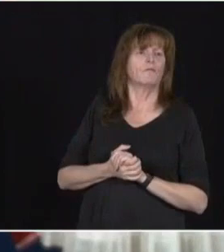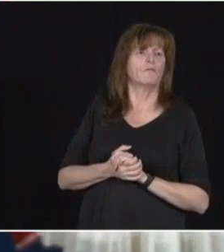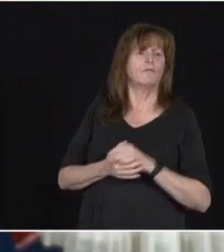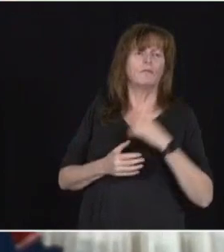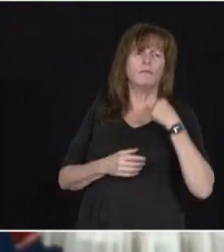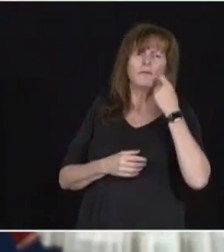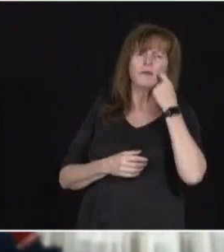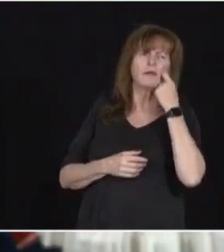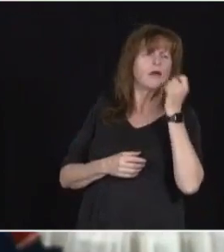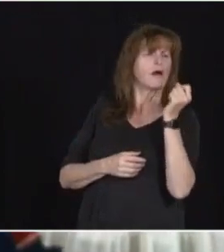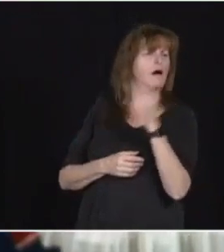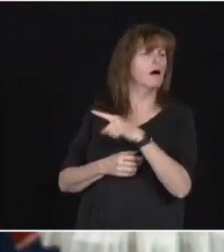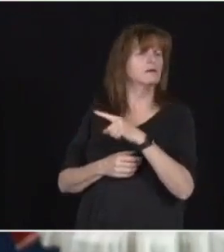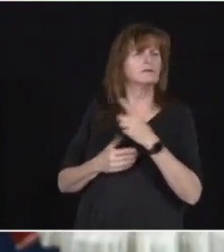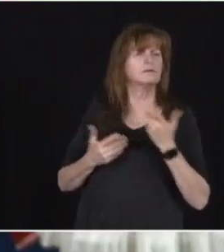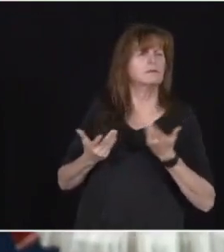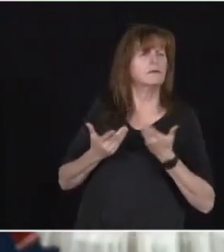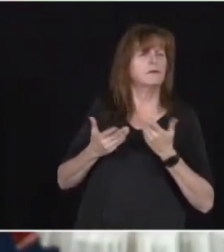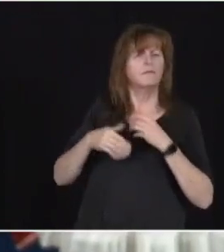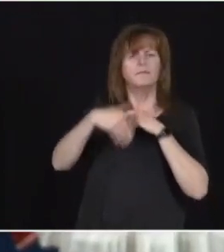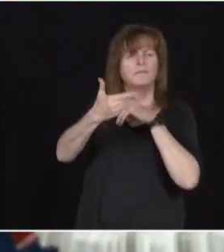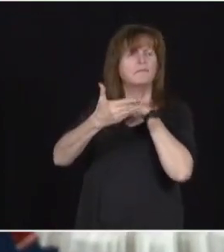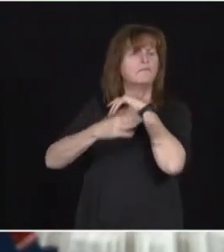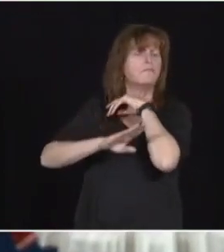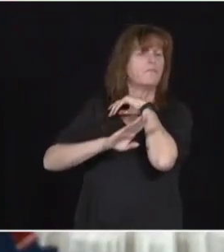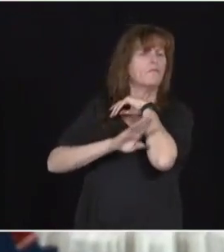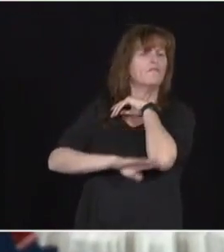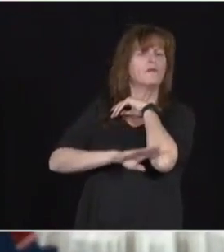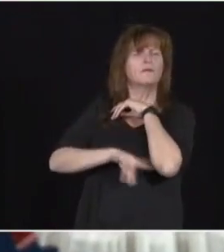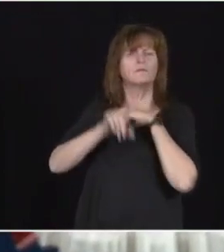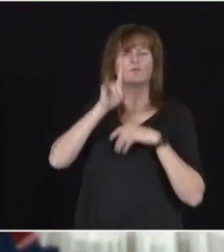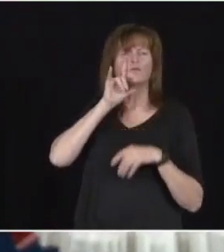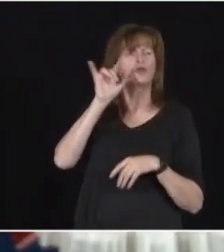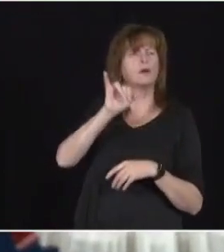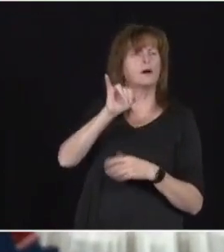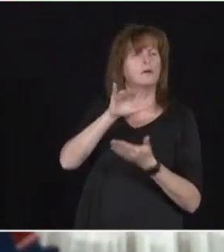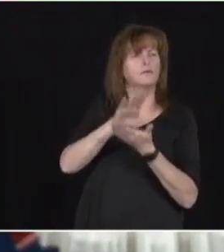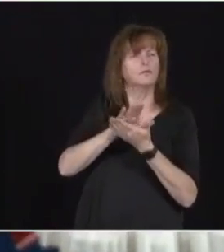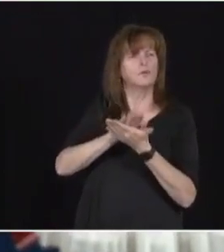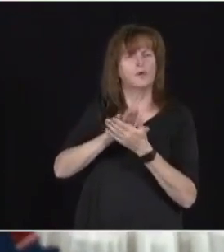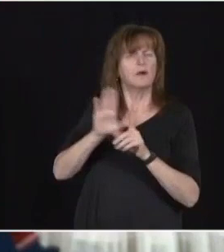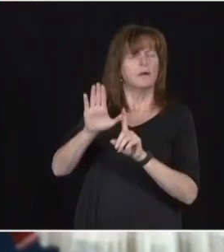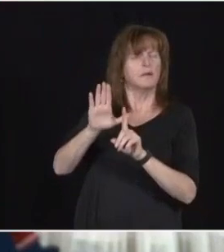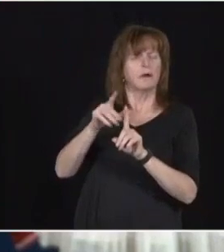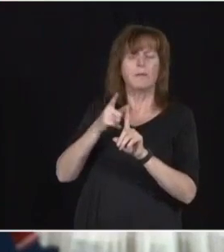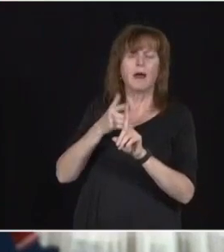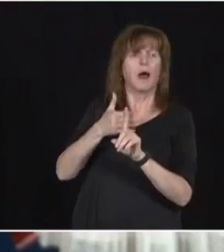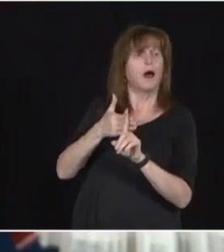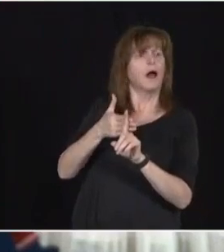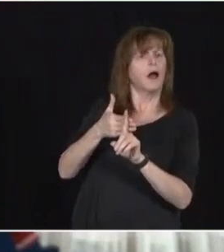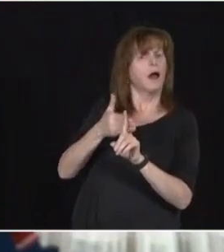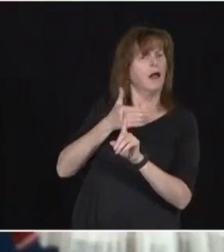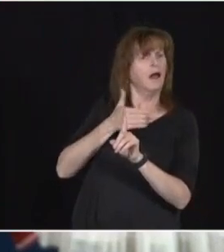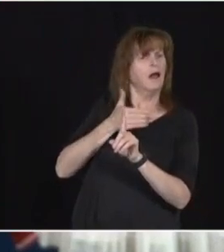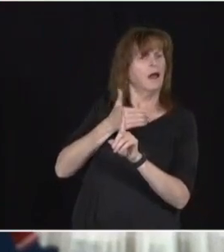I know Chris was asking about measures that you were looking at before the return in September.